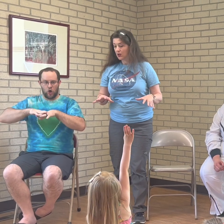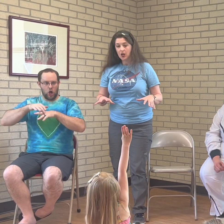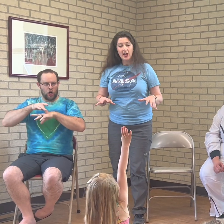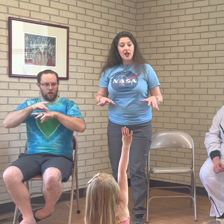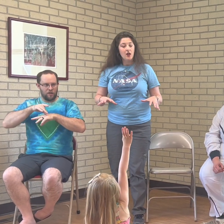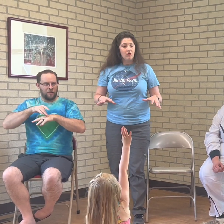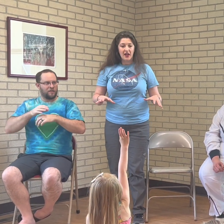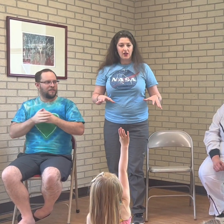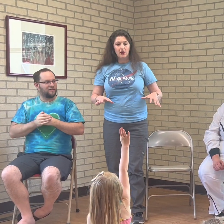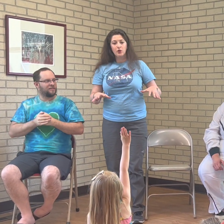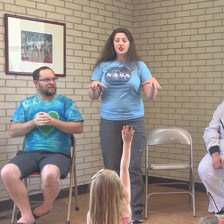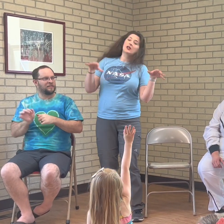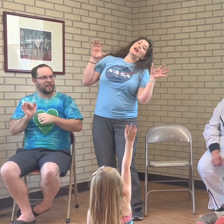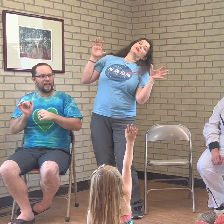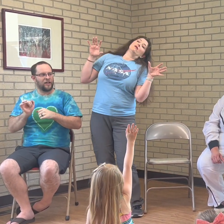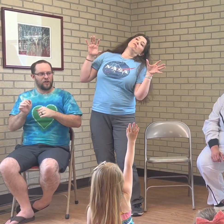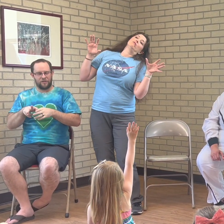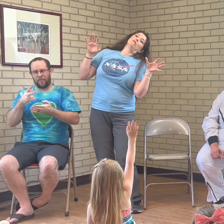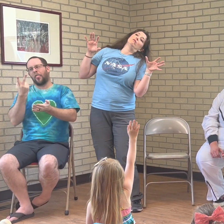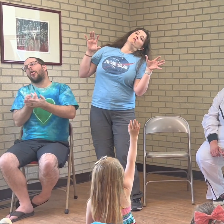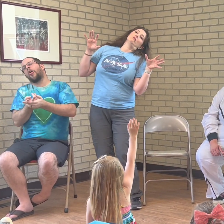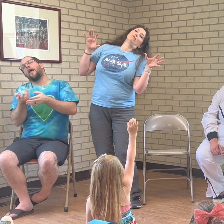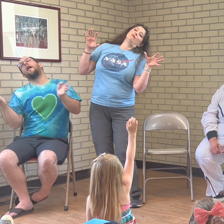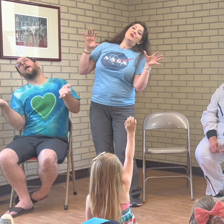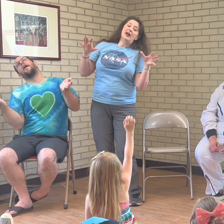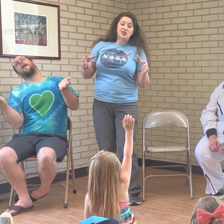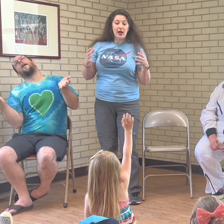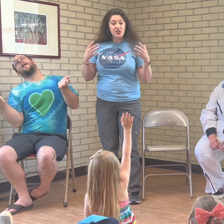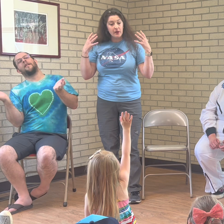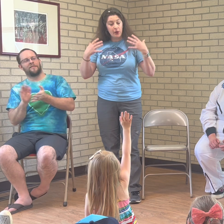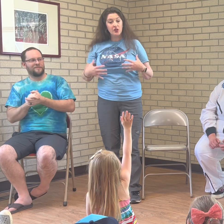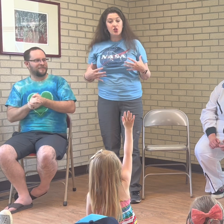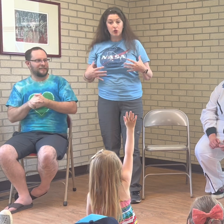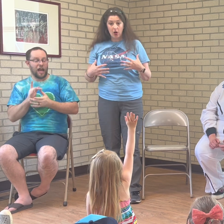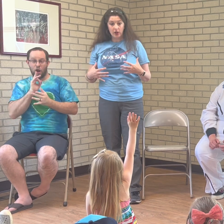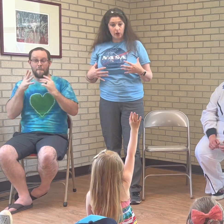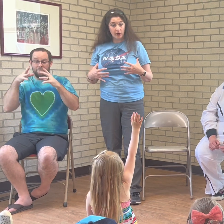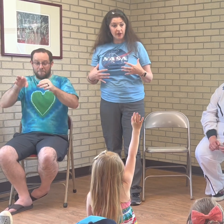Like, you would just like lay there. To actually even put the suit on in Earth so